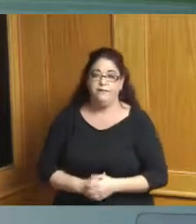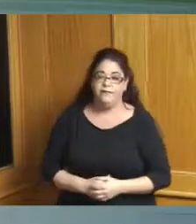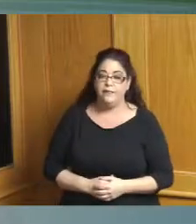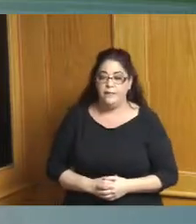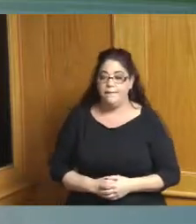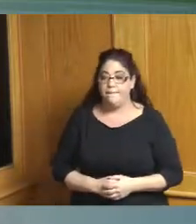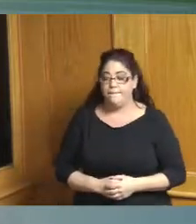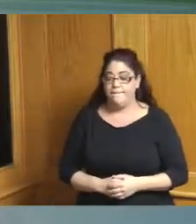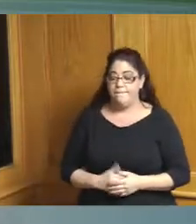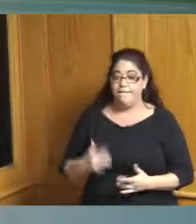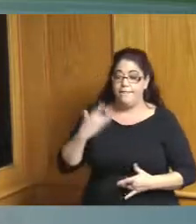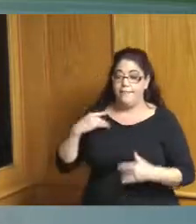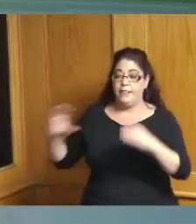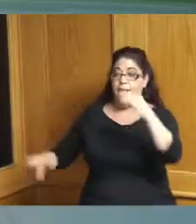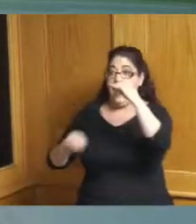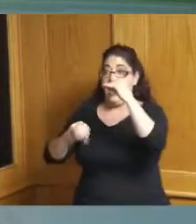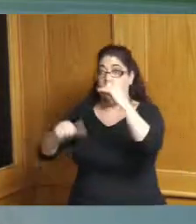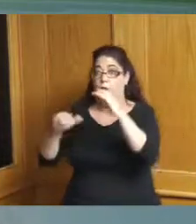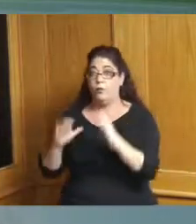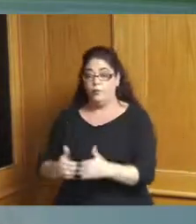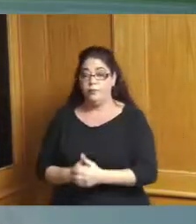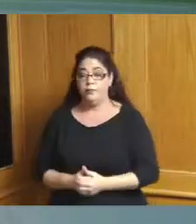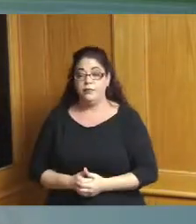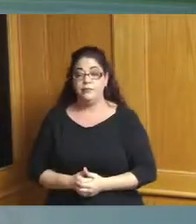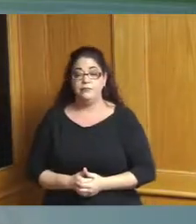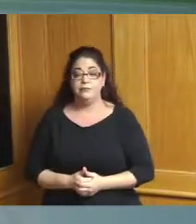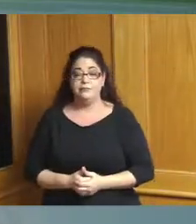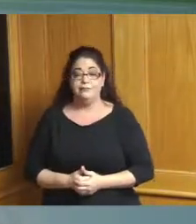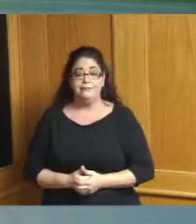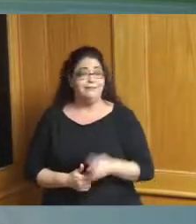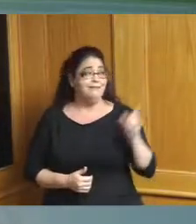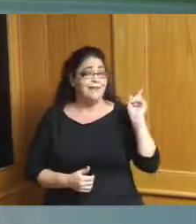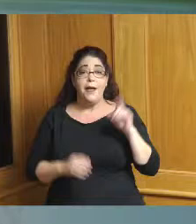and then my last slide is just a reminder that there is a lot of opportunity in places to get